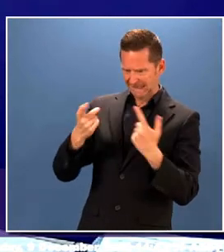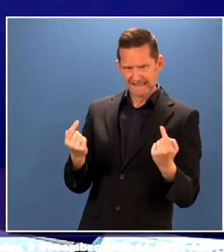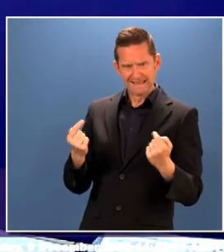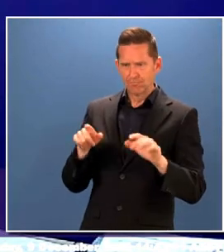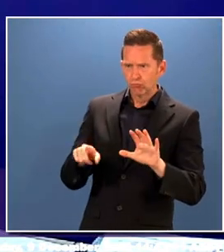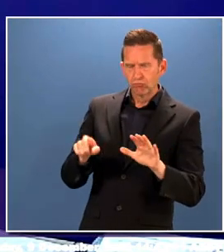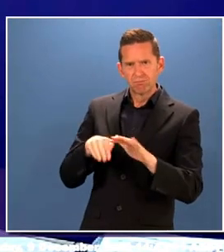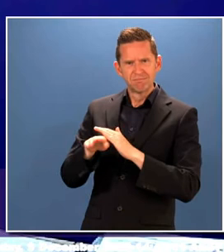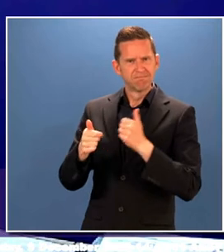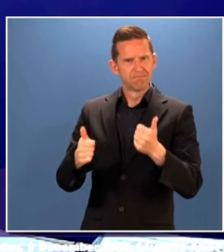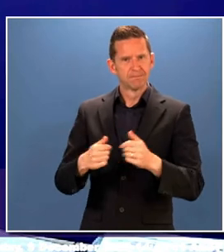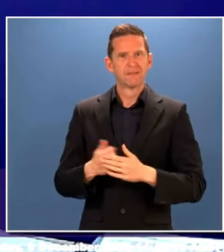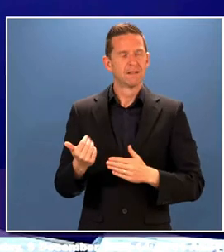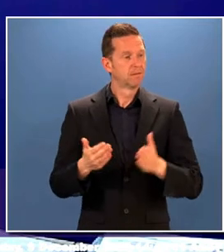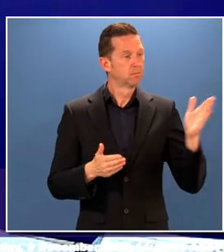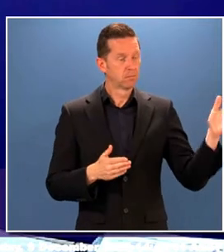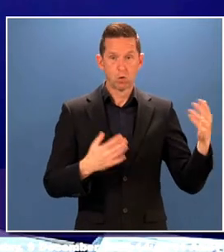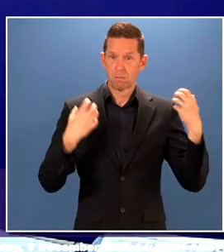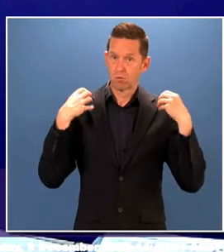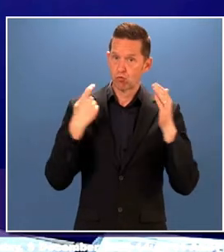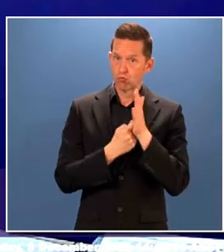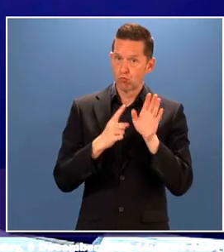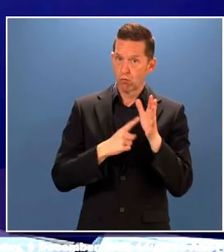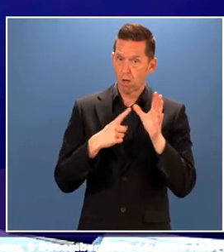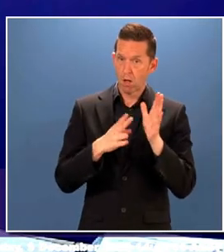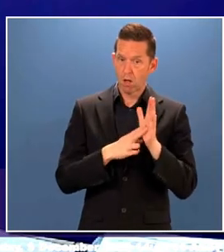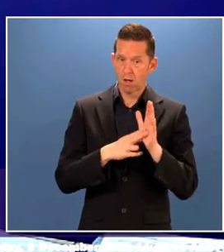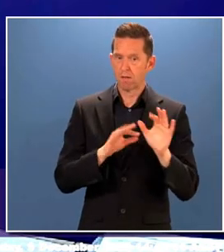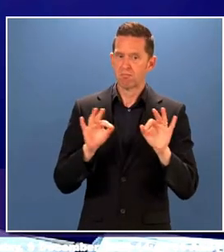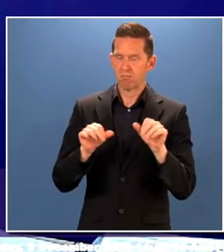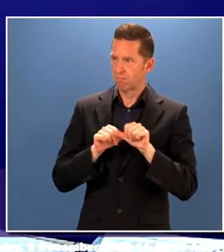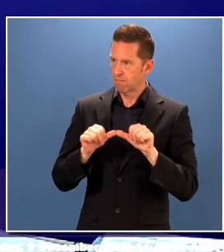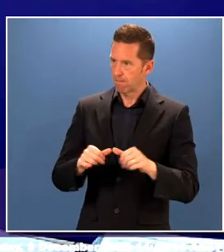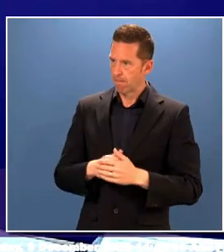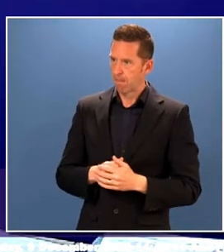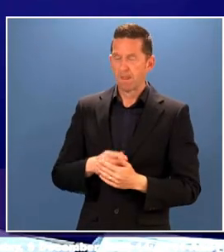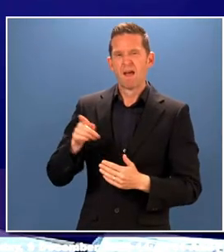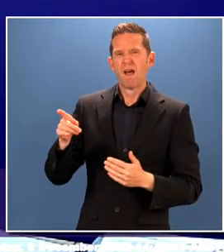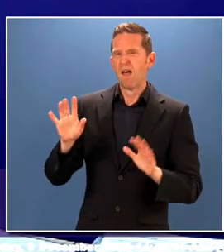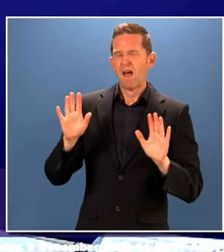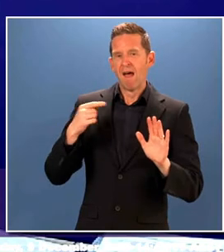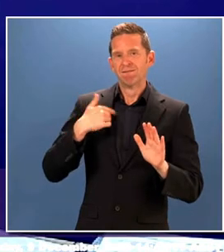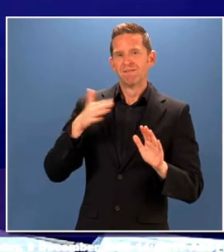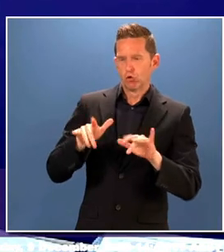Commissioner Ryan? No, thank you, Mr Chair. I too will have a look at the website. I think that's most informing